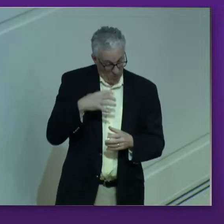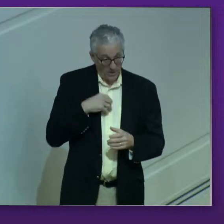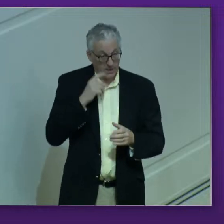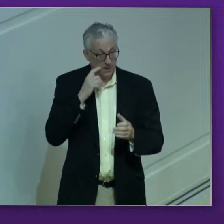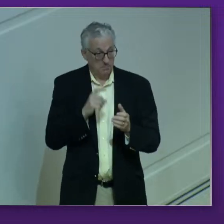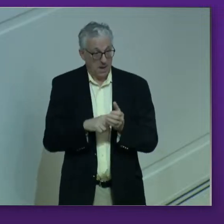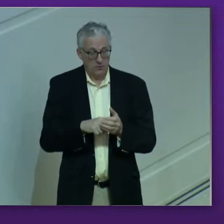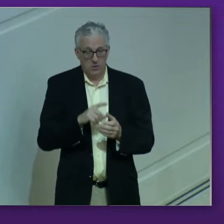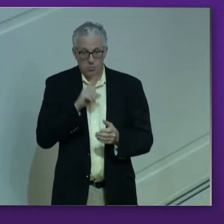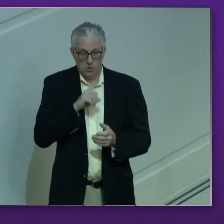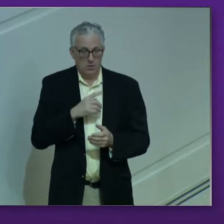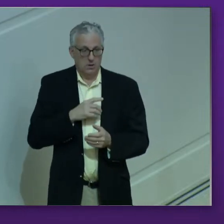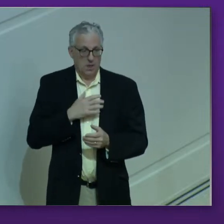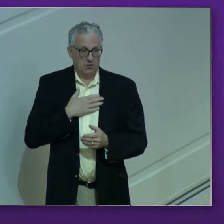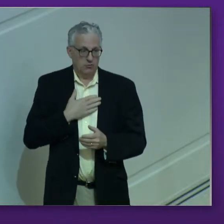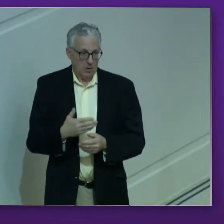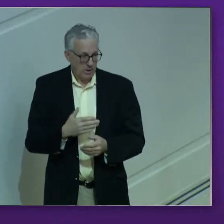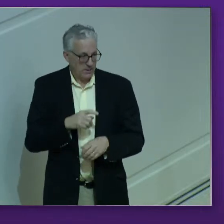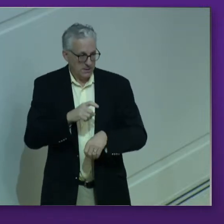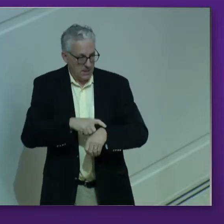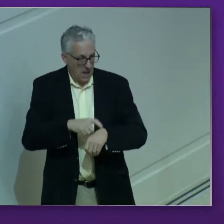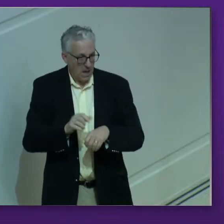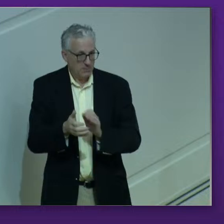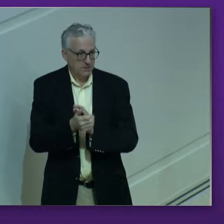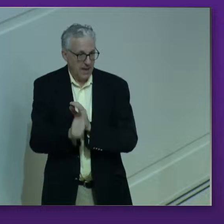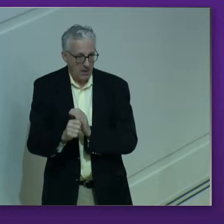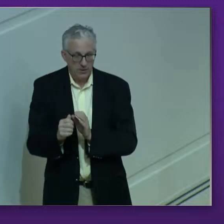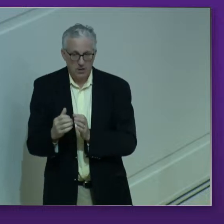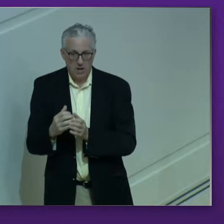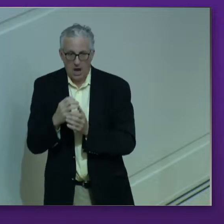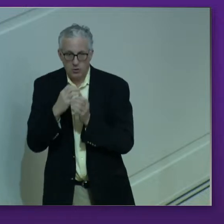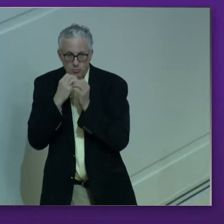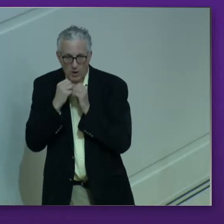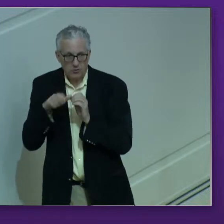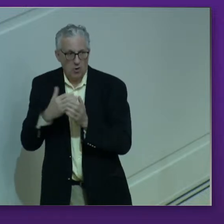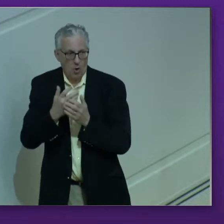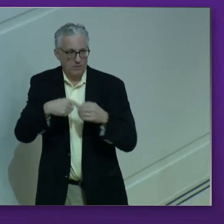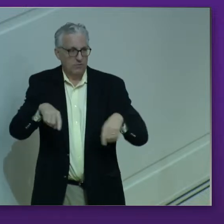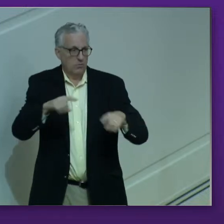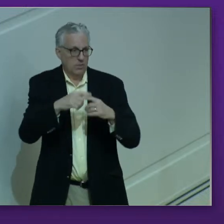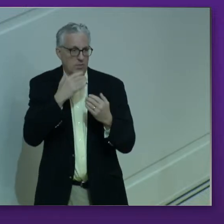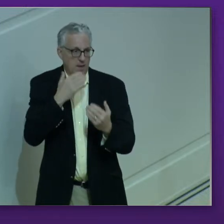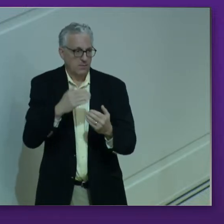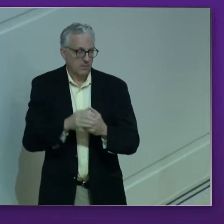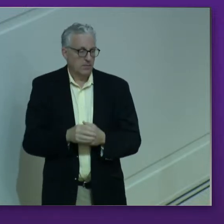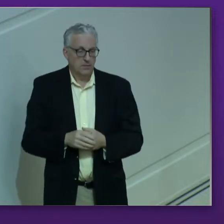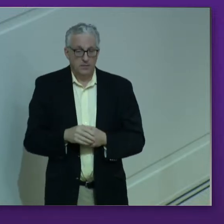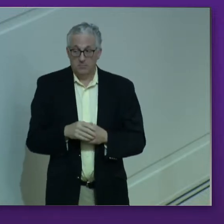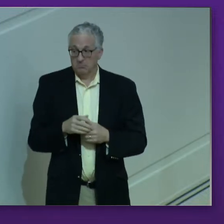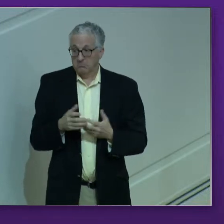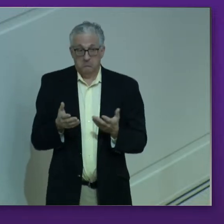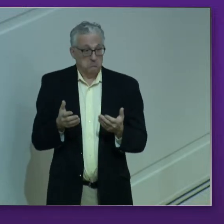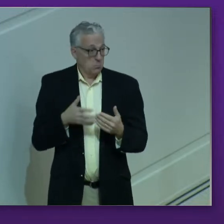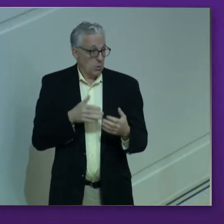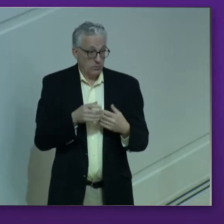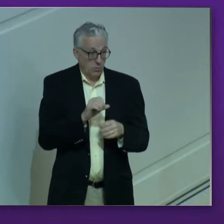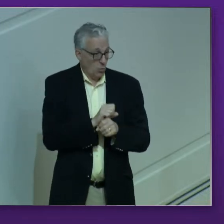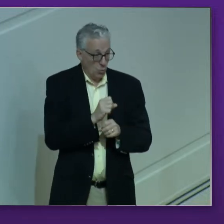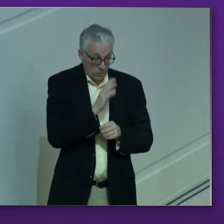IT IS OUR BELIEF THAT EACH AND EVERY ONE OF YOU HERE TODAY PLAYS A SIGNIFICANT ROLE IN THE